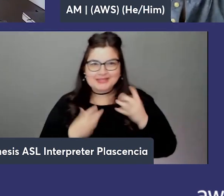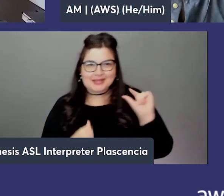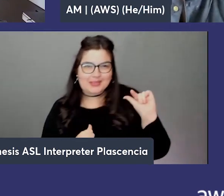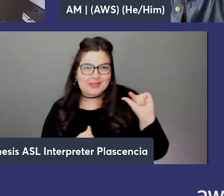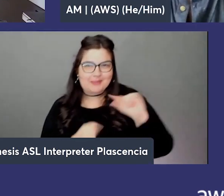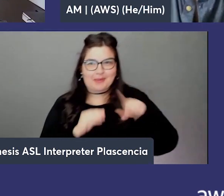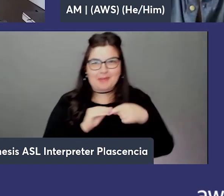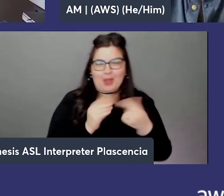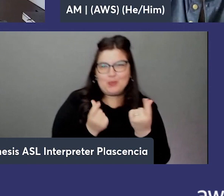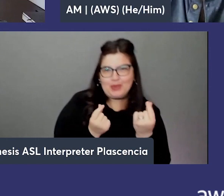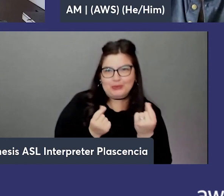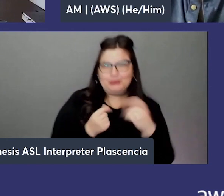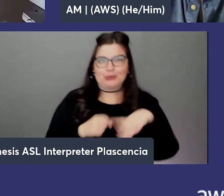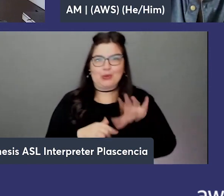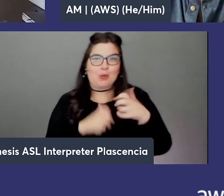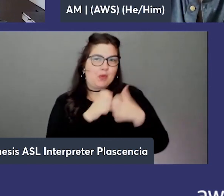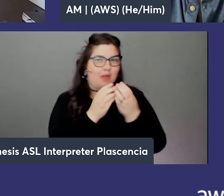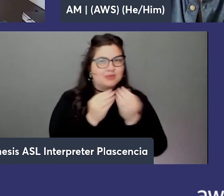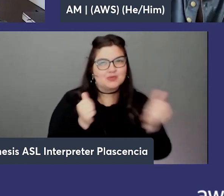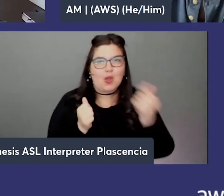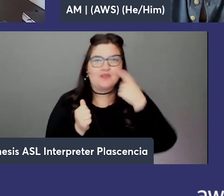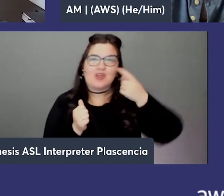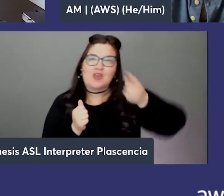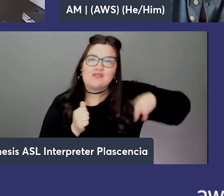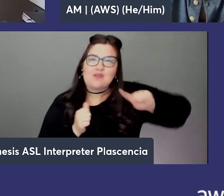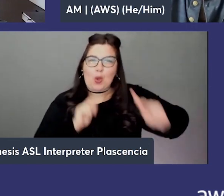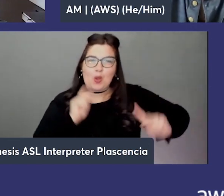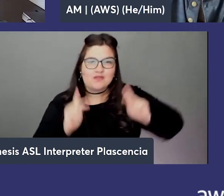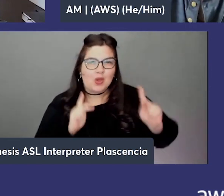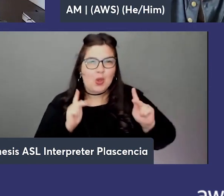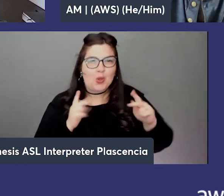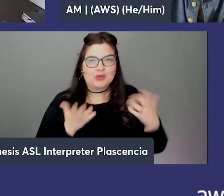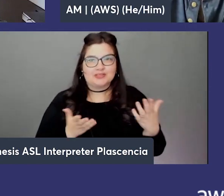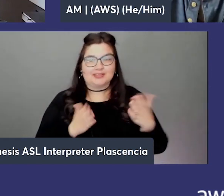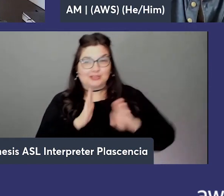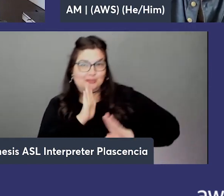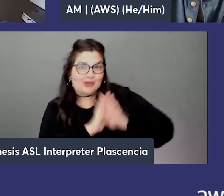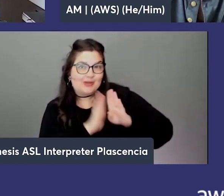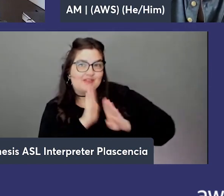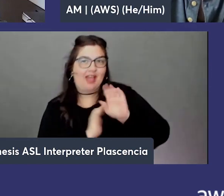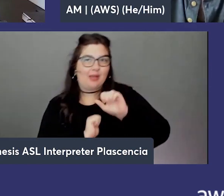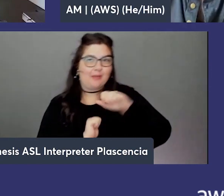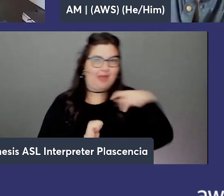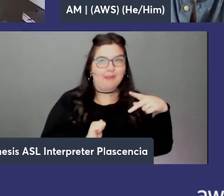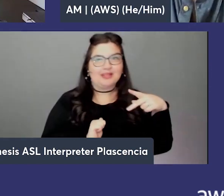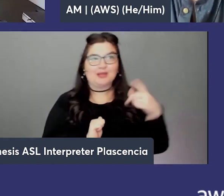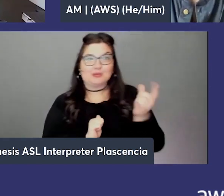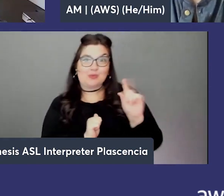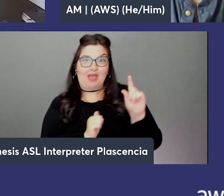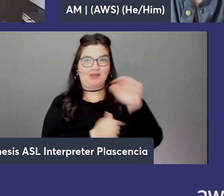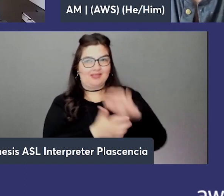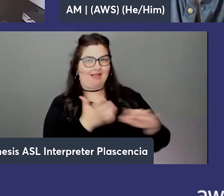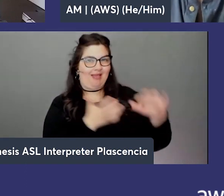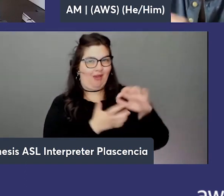what problem you're solving for folks who are developing applications in the cloud. Yeah, I would love to.